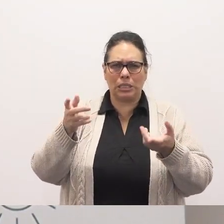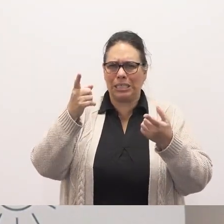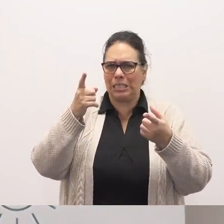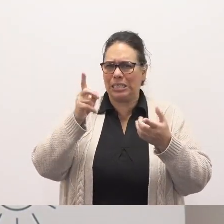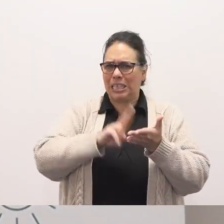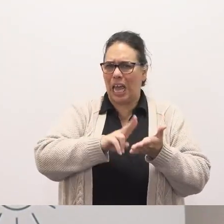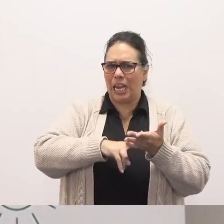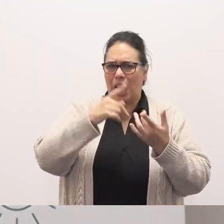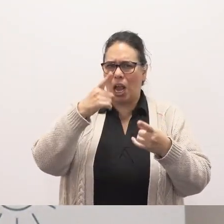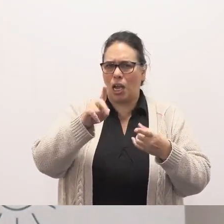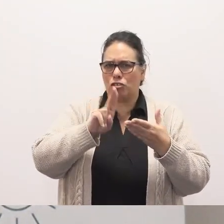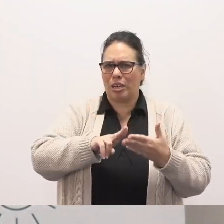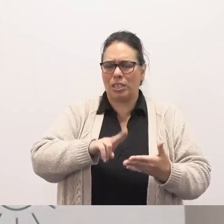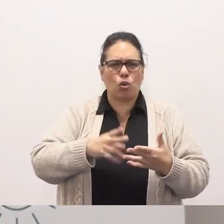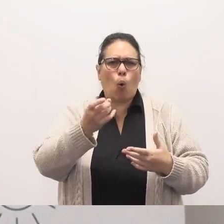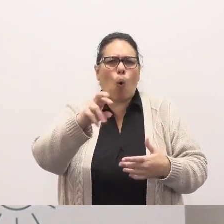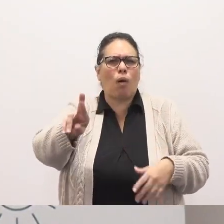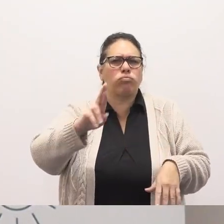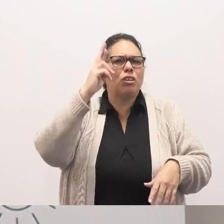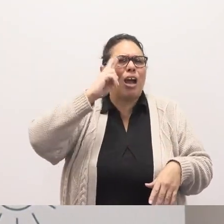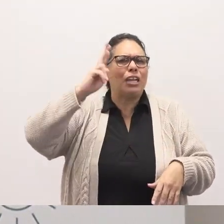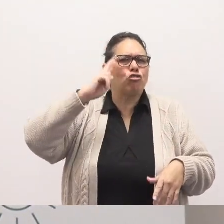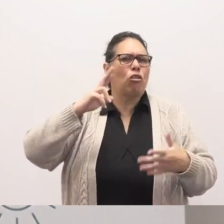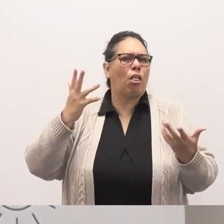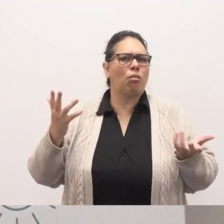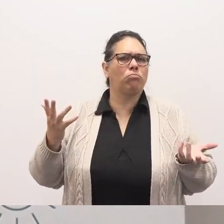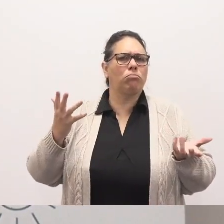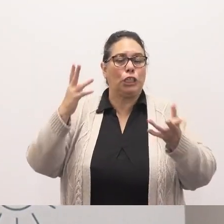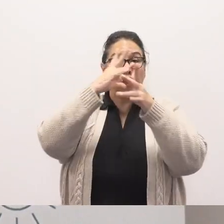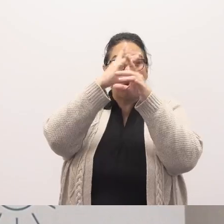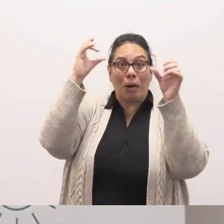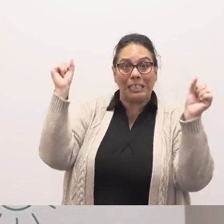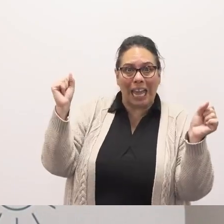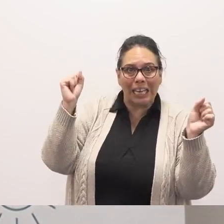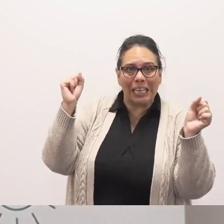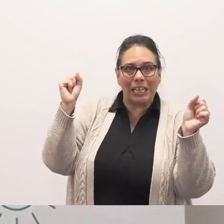of employment, or the rationale for having Superintendent as Superintendent